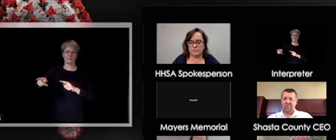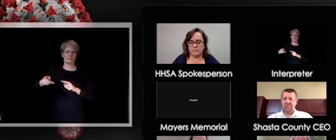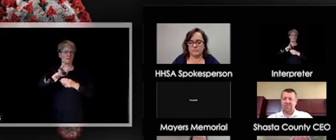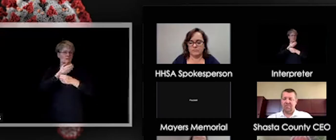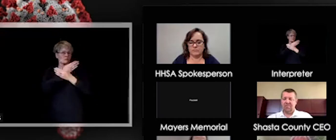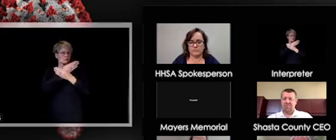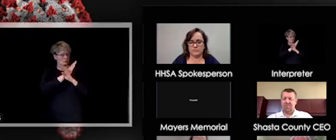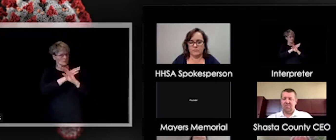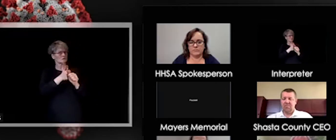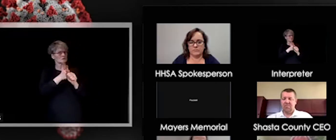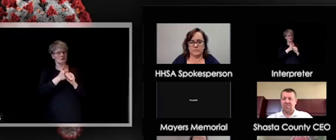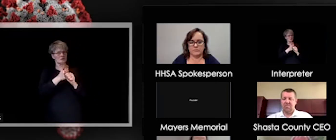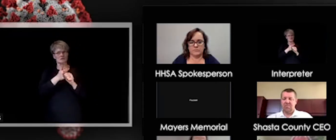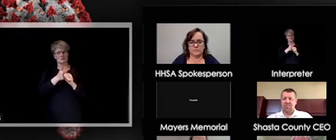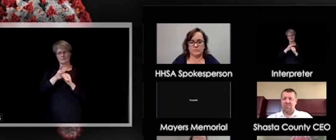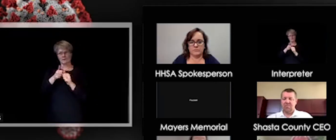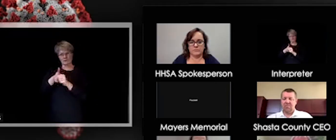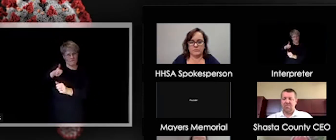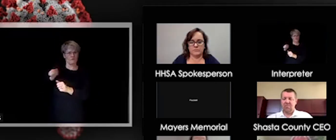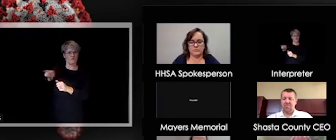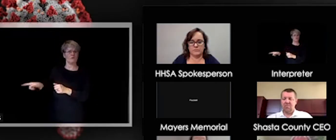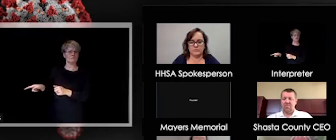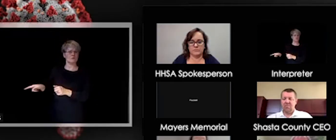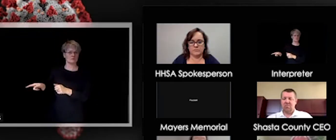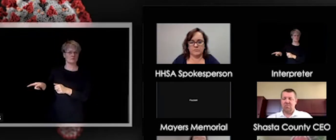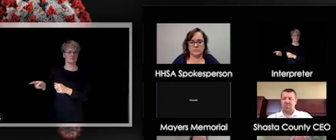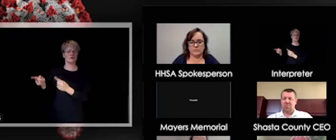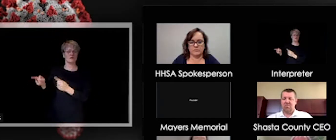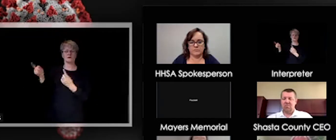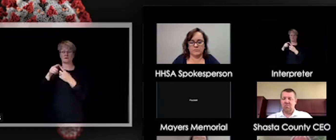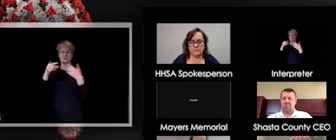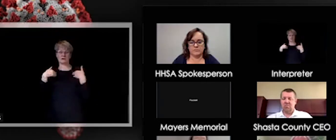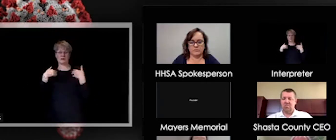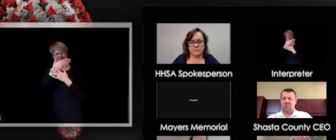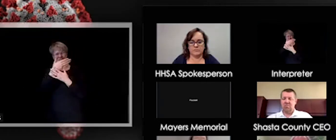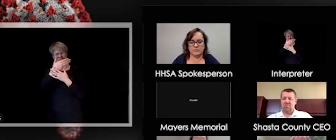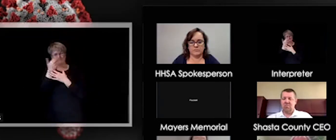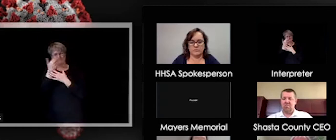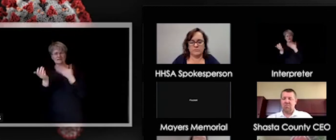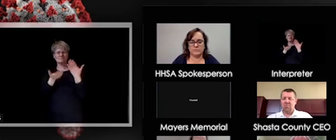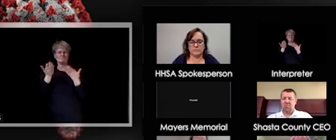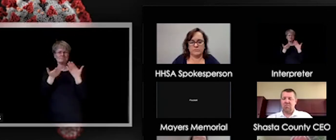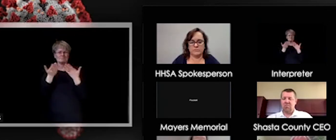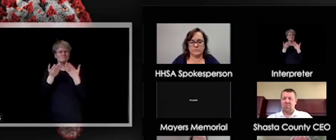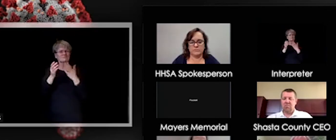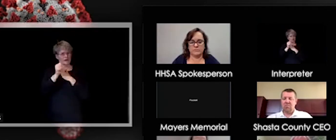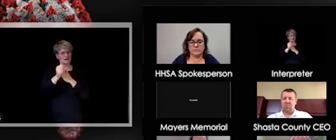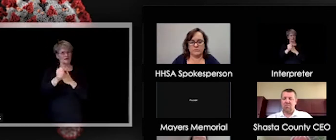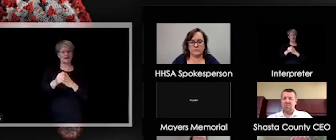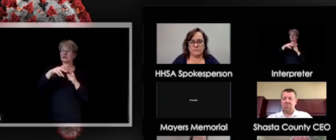yourself. To just stay away for now until we have better guidance on how to manage that